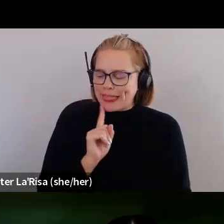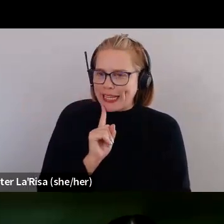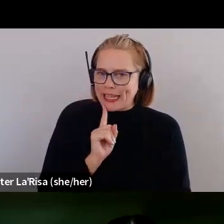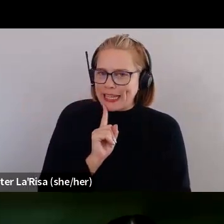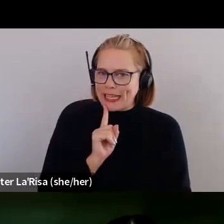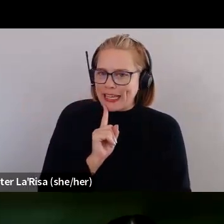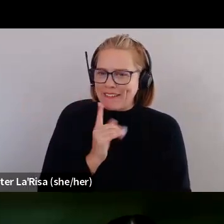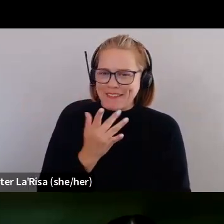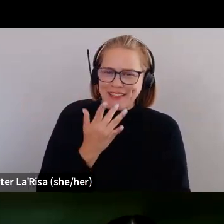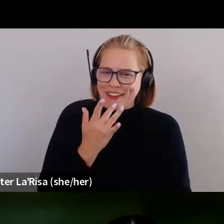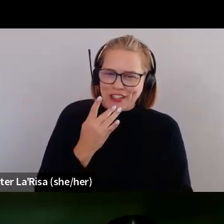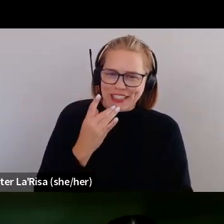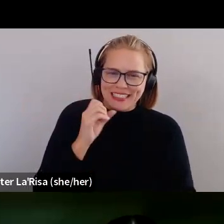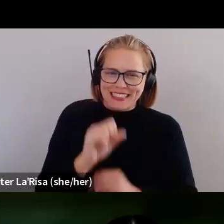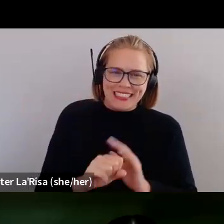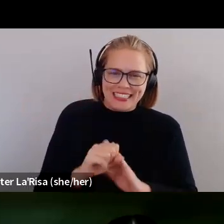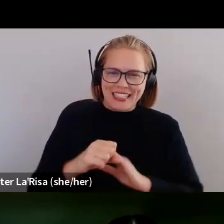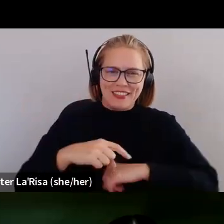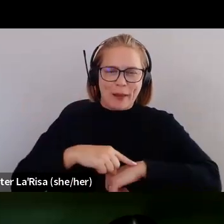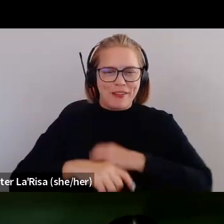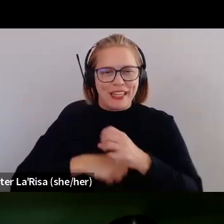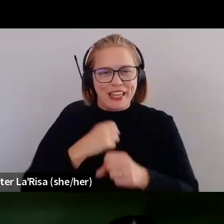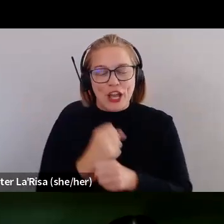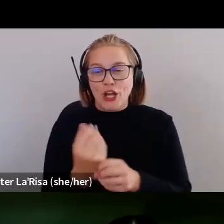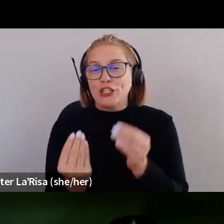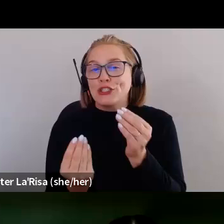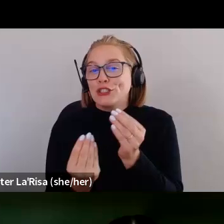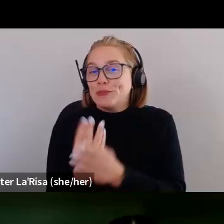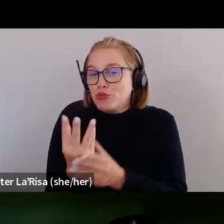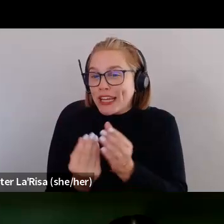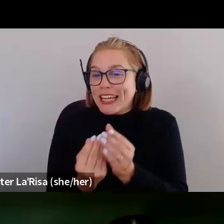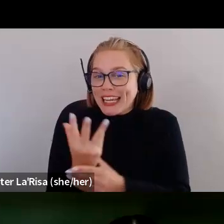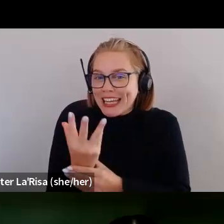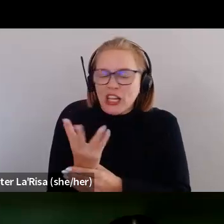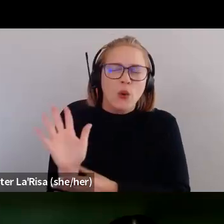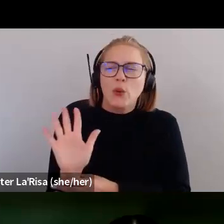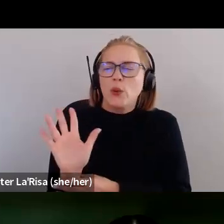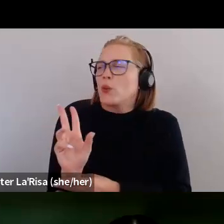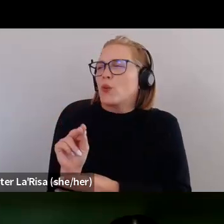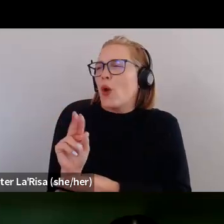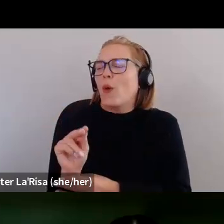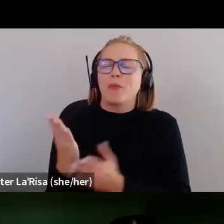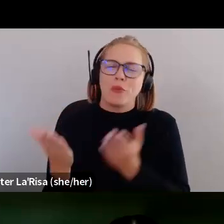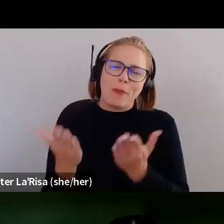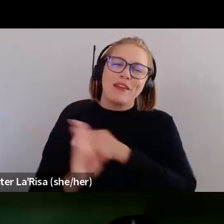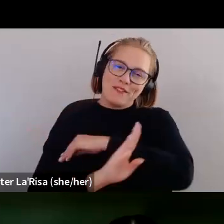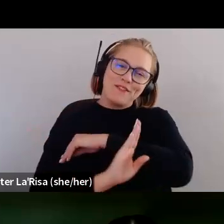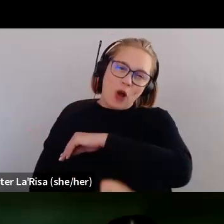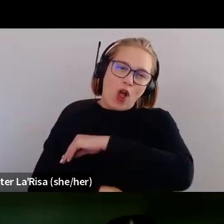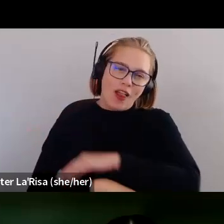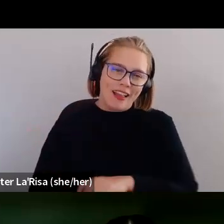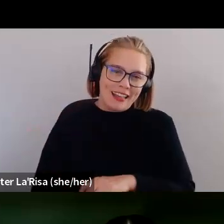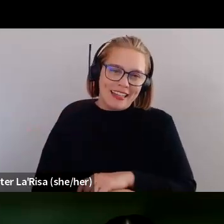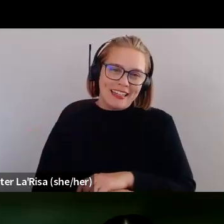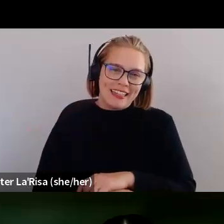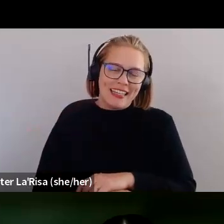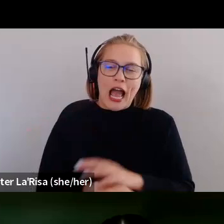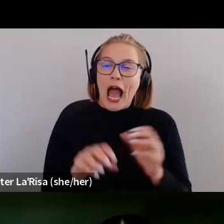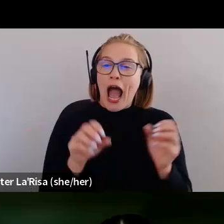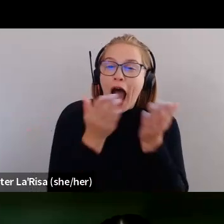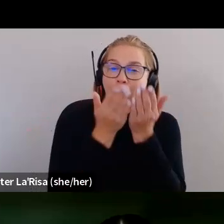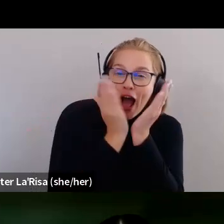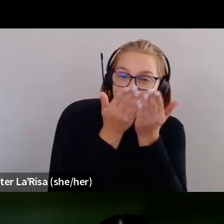use pronouns.